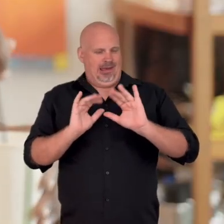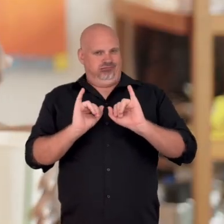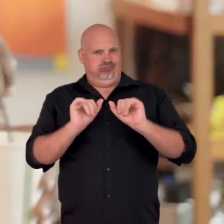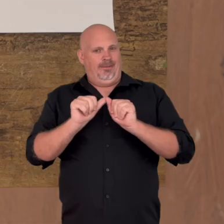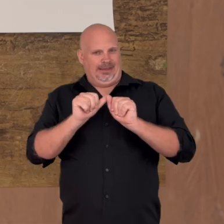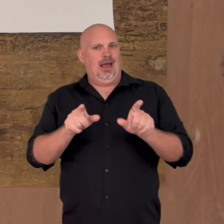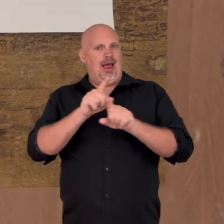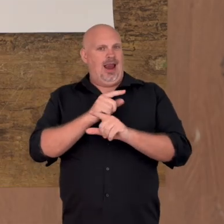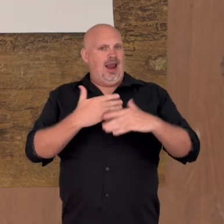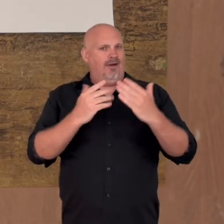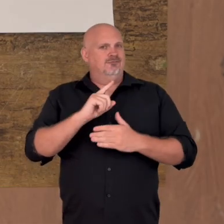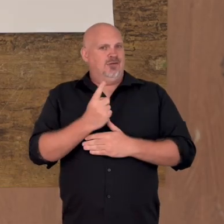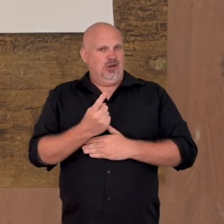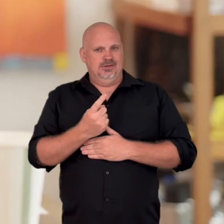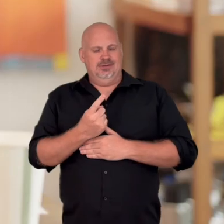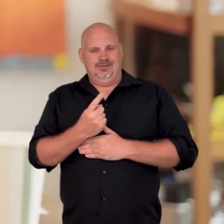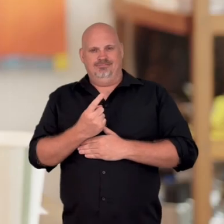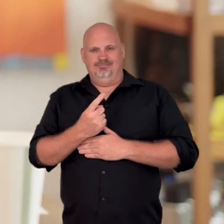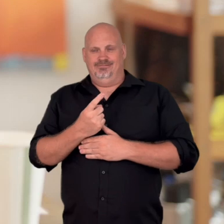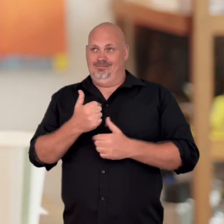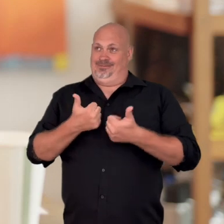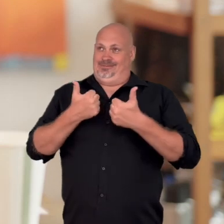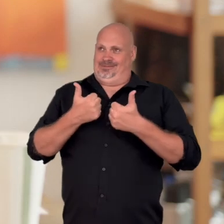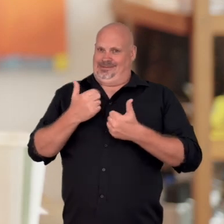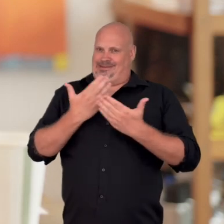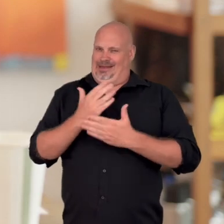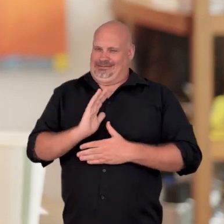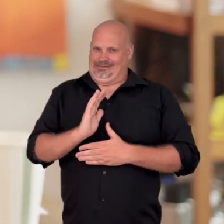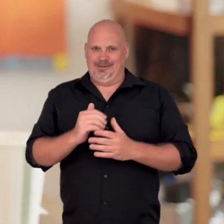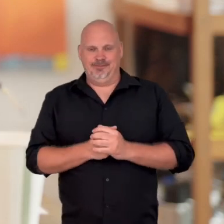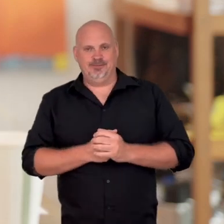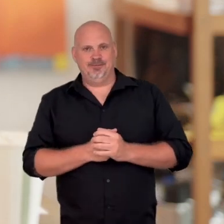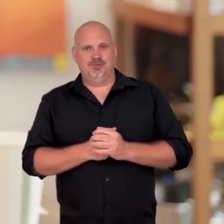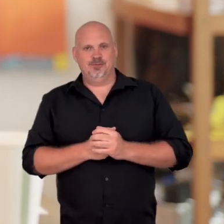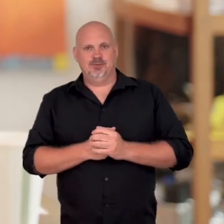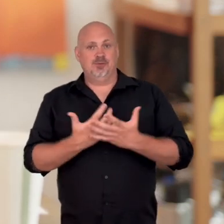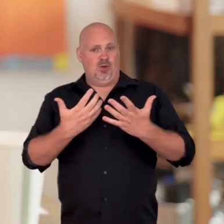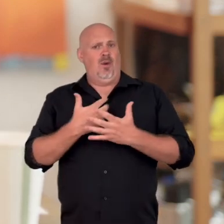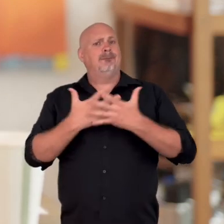so now we doing it taking a big brush let's start with the yellow and orange first